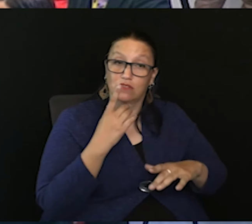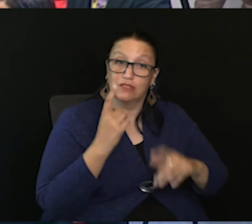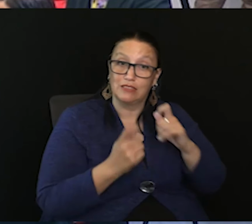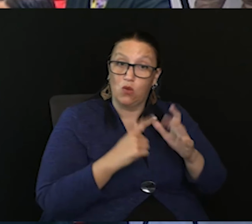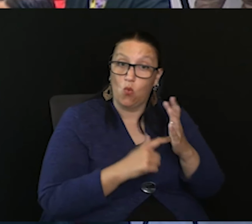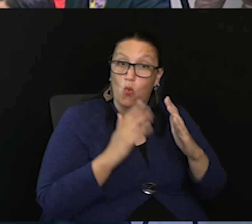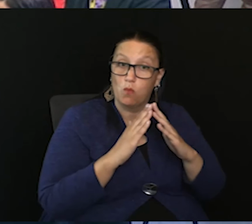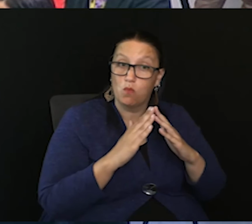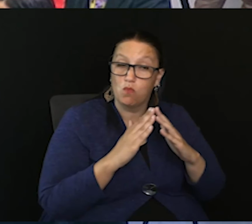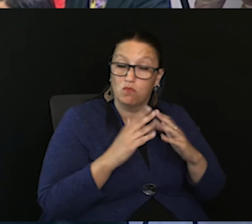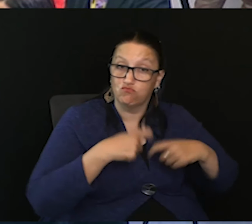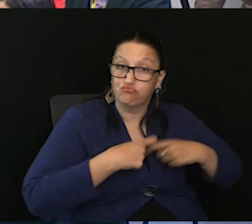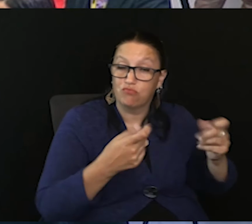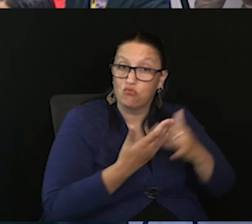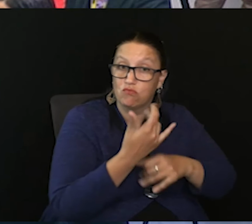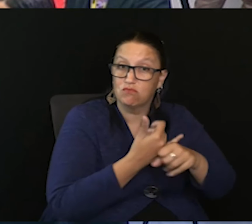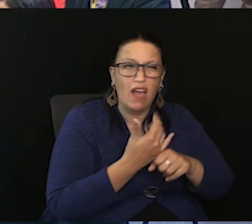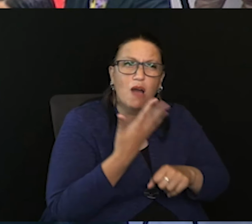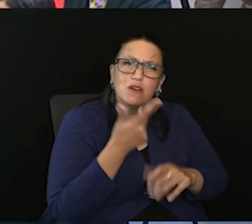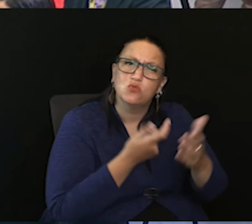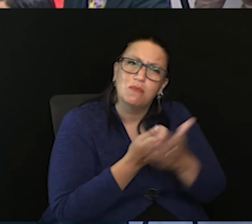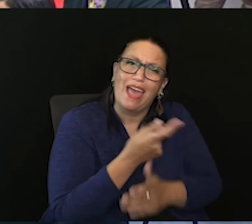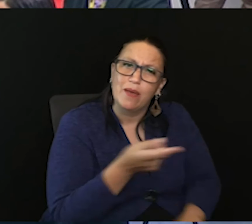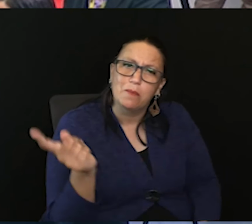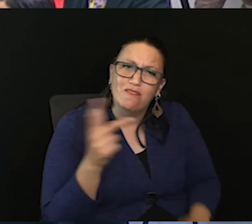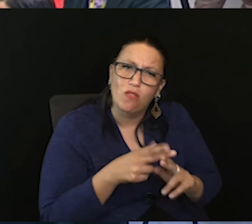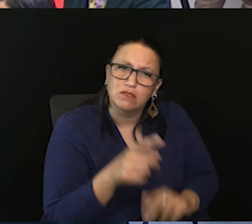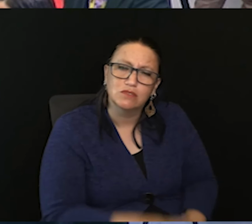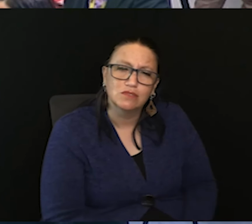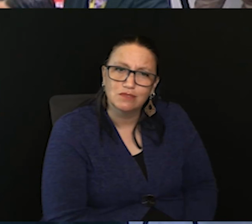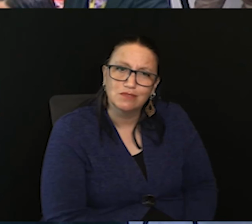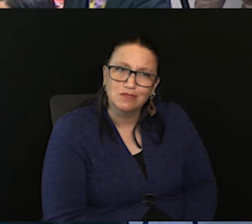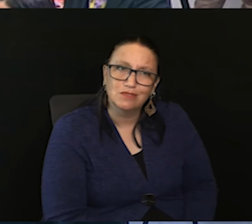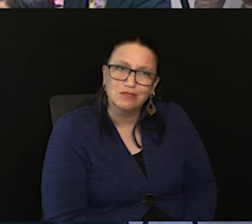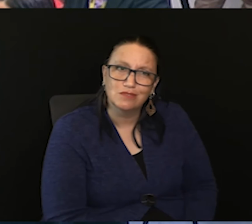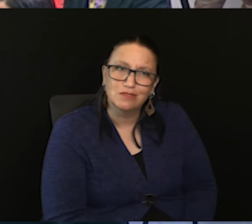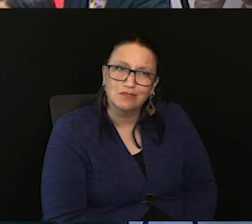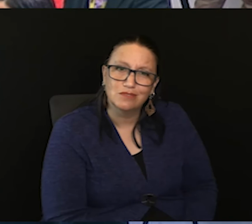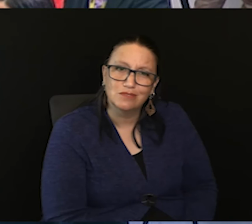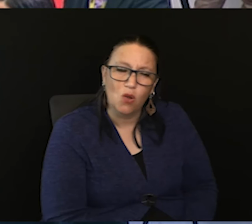how much will the government give pharmacies per test? And also, do you mind just giving us a bit of whatever